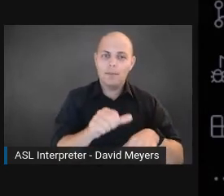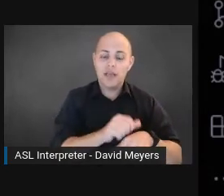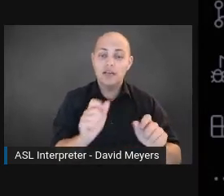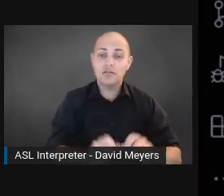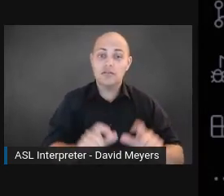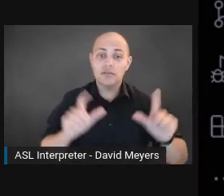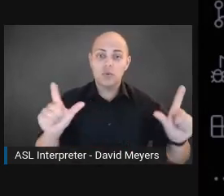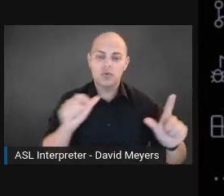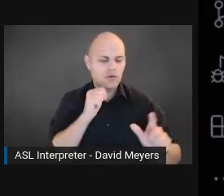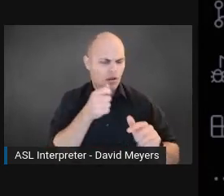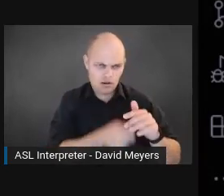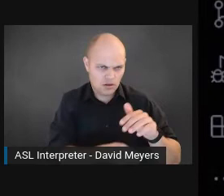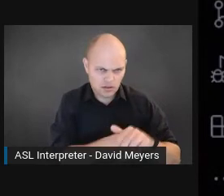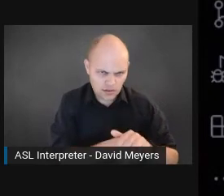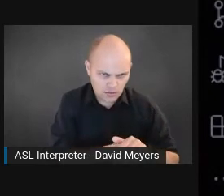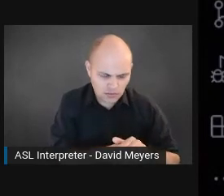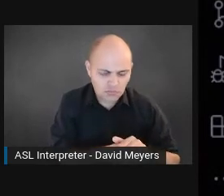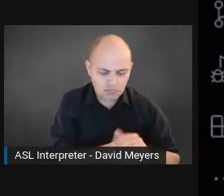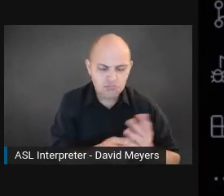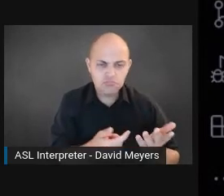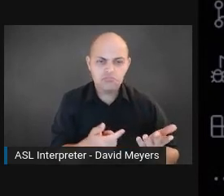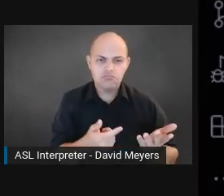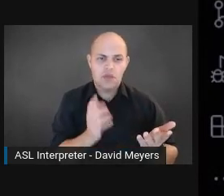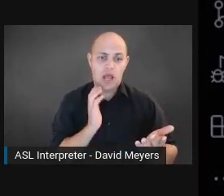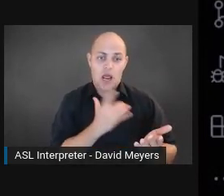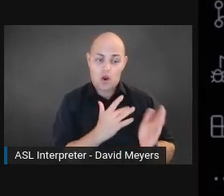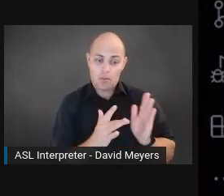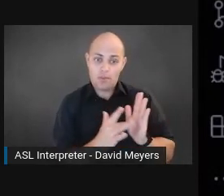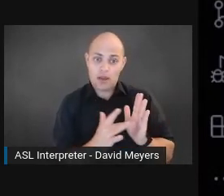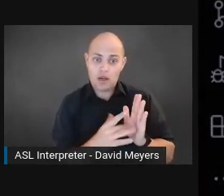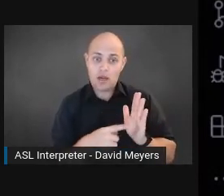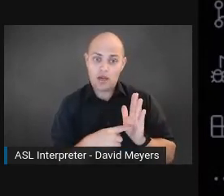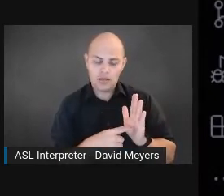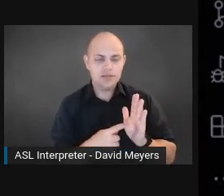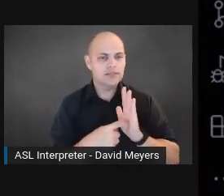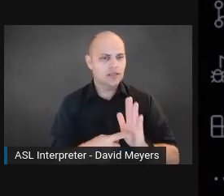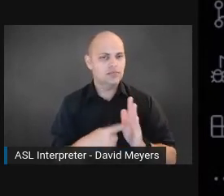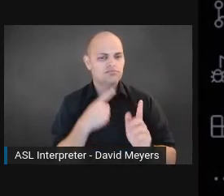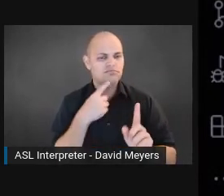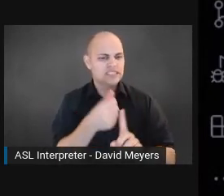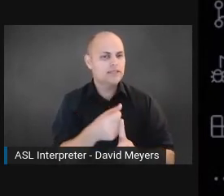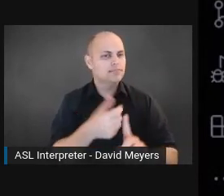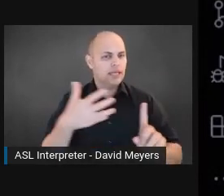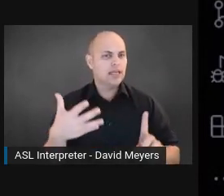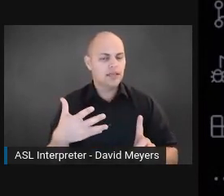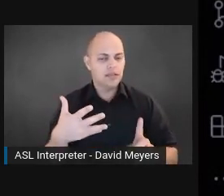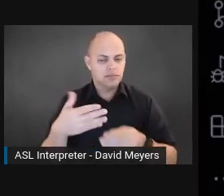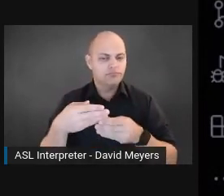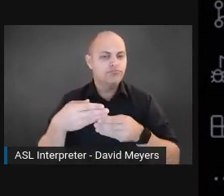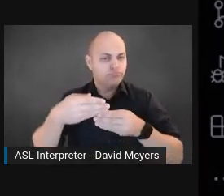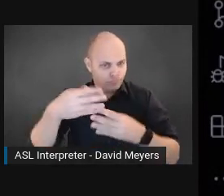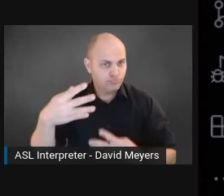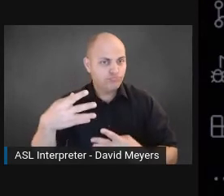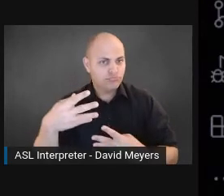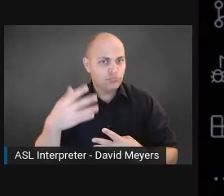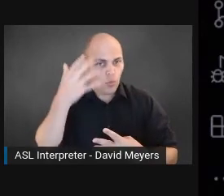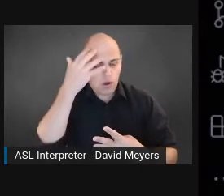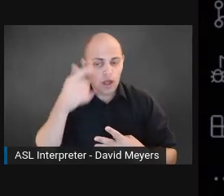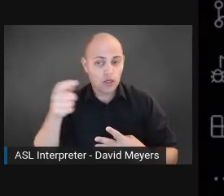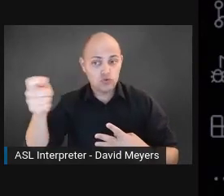And our button says that it is expanded because the thing that it controls is not hidden. It’s expanded.